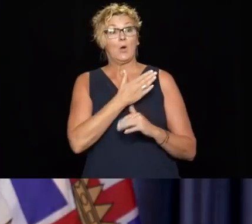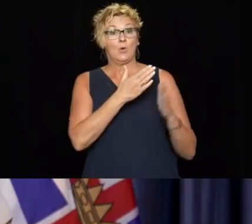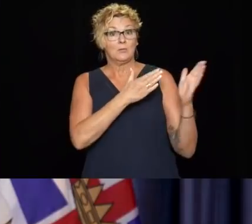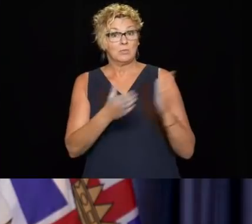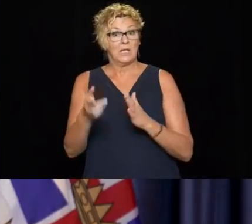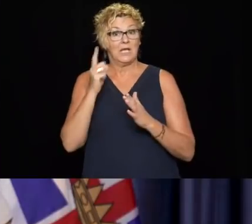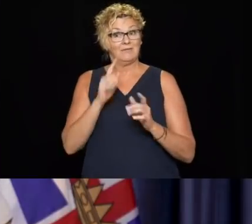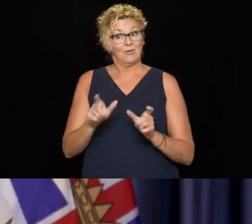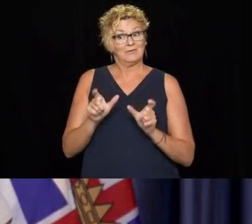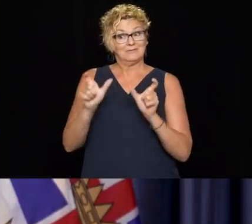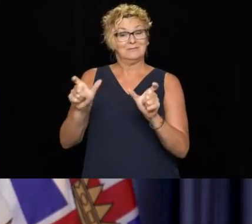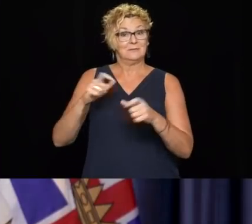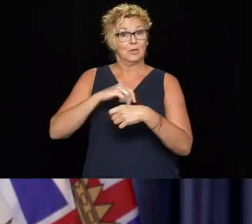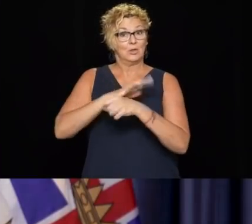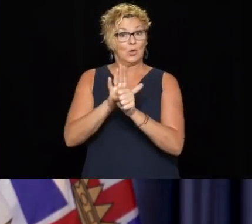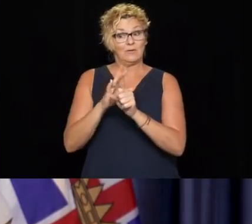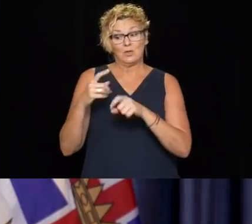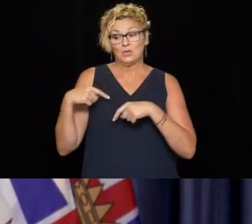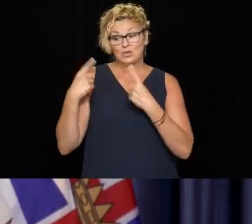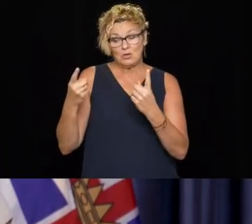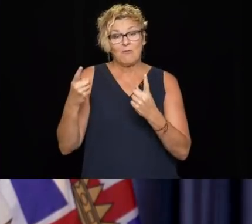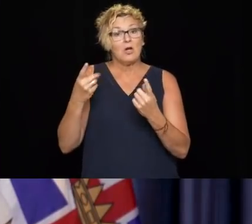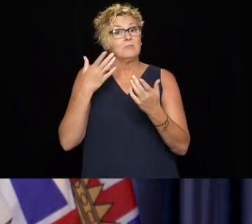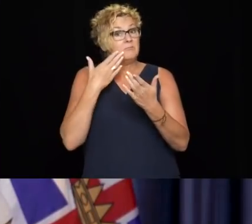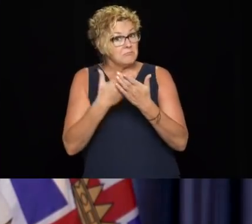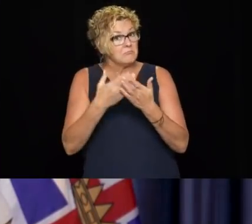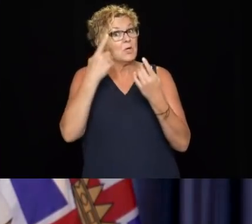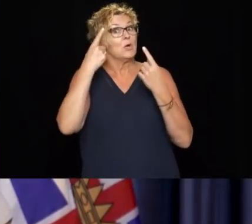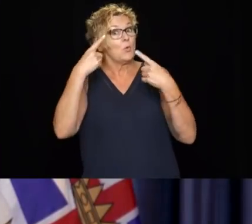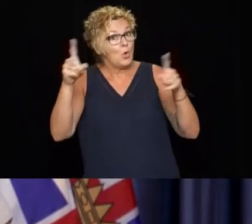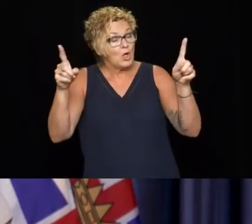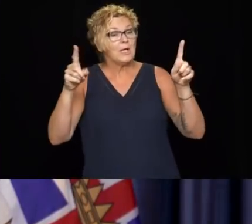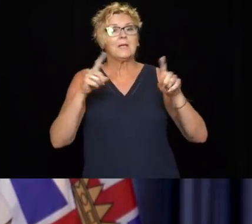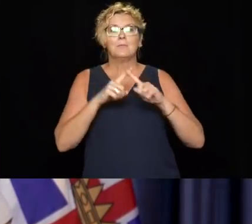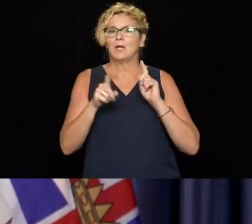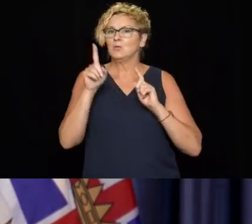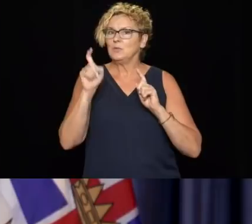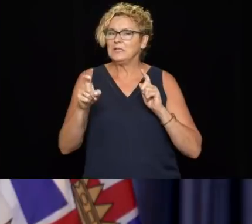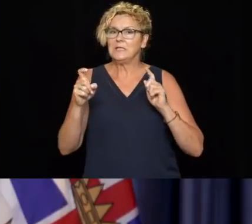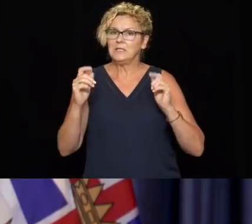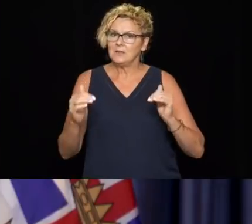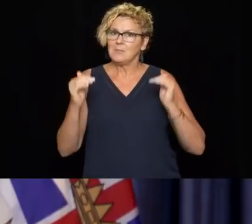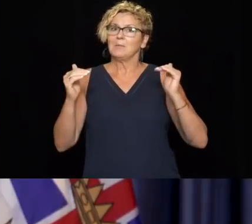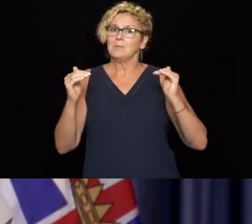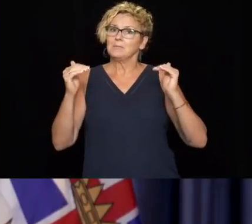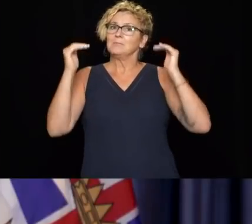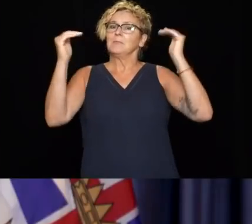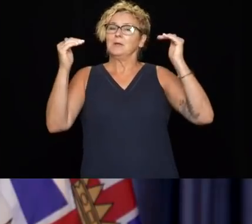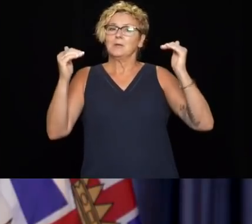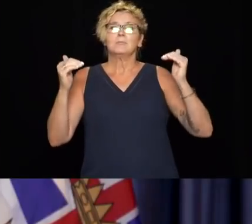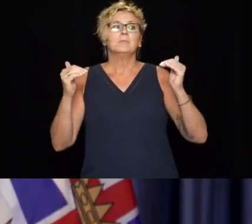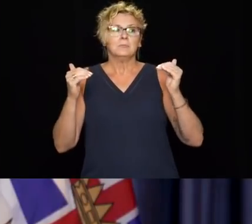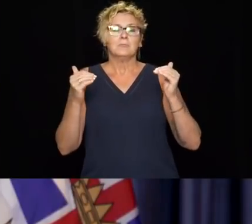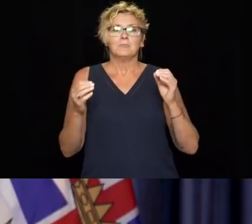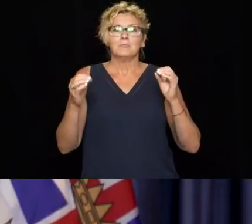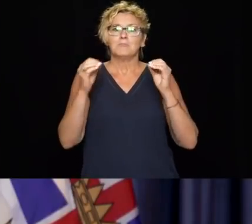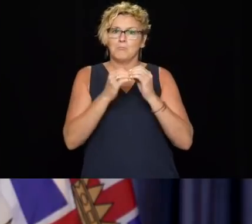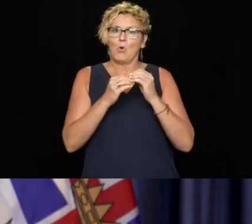Hospital at home will start here in Victoria, the Victoria General Hospital and then over the coming months roll out to other acute care facilities and communities across